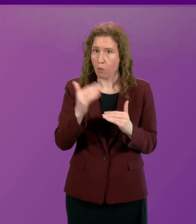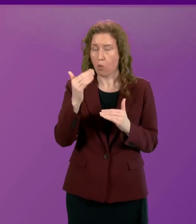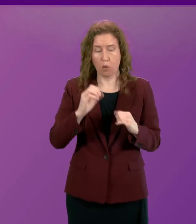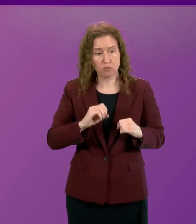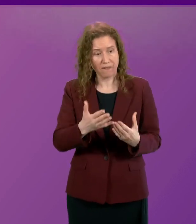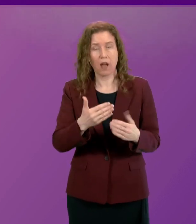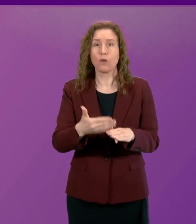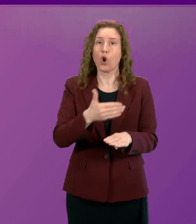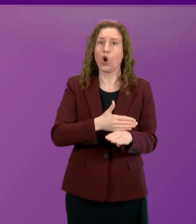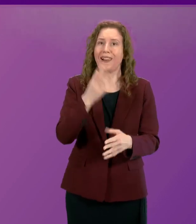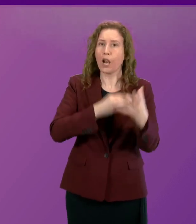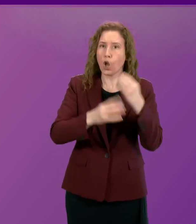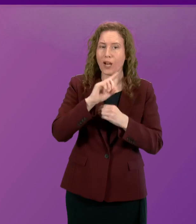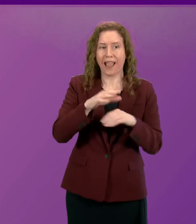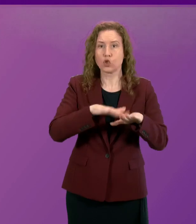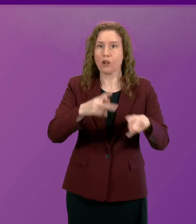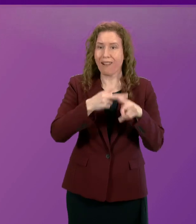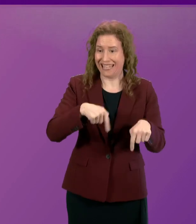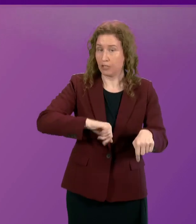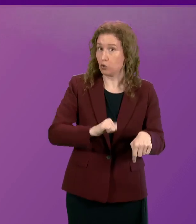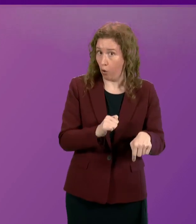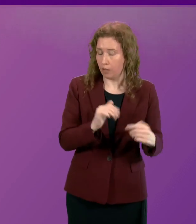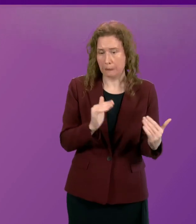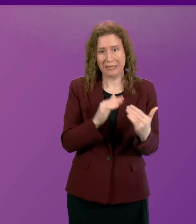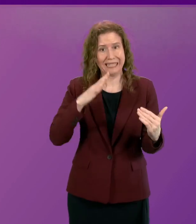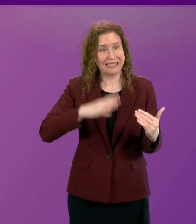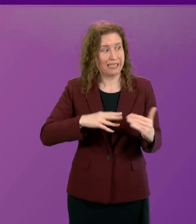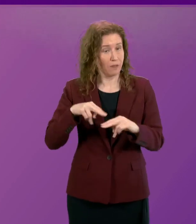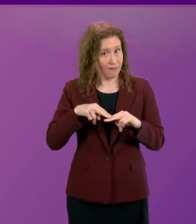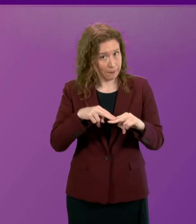of early learning and childcare in Scotland, which meets the needs of families. In addition,